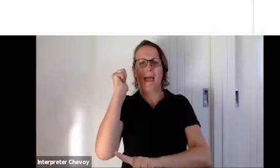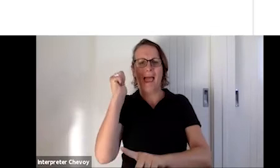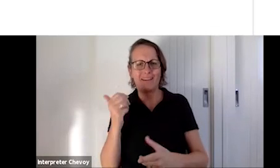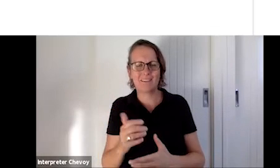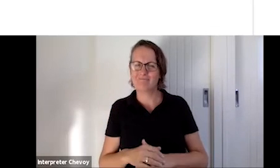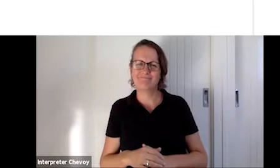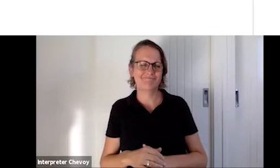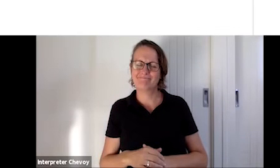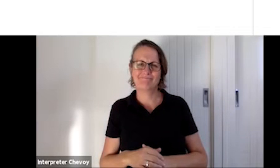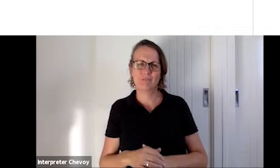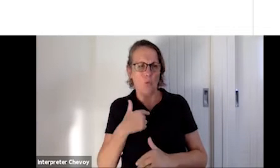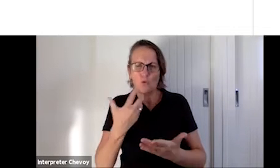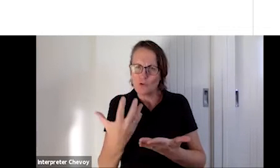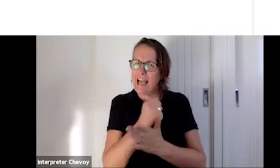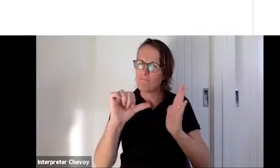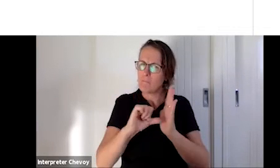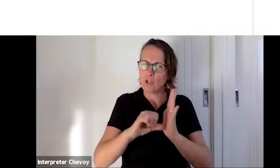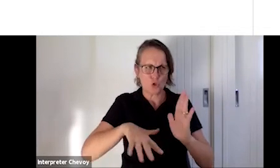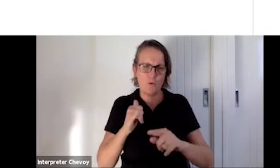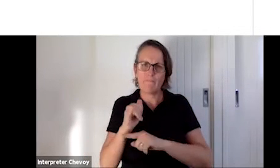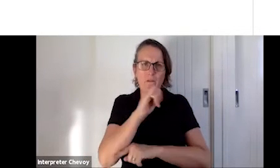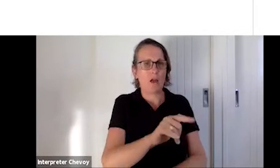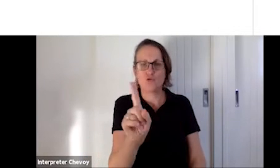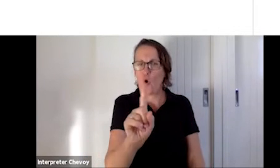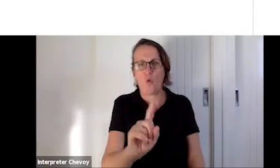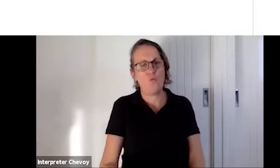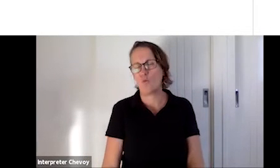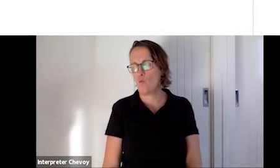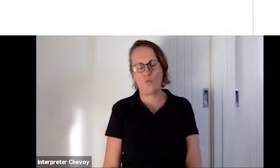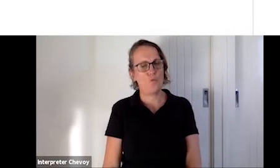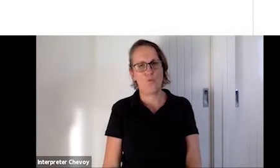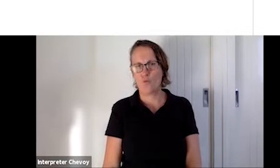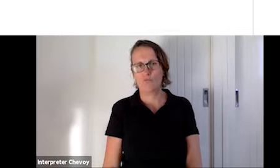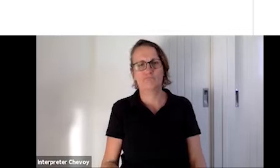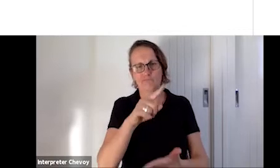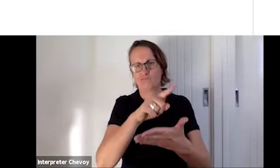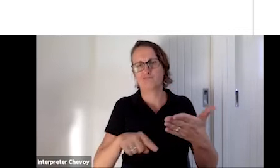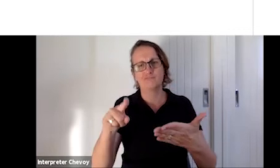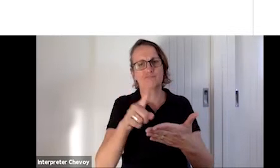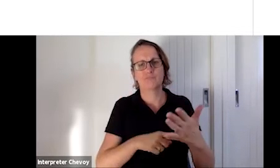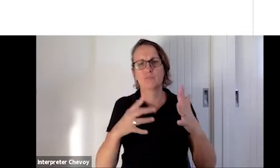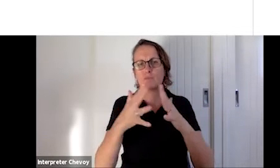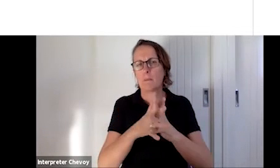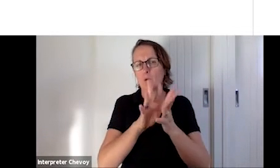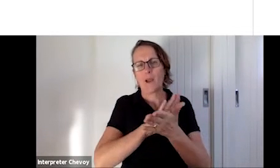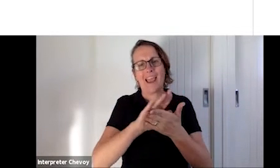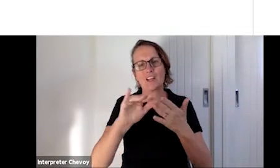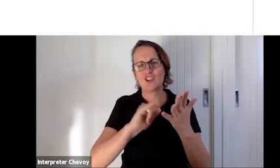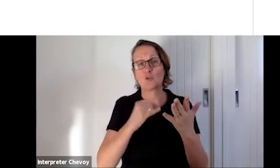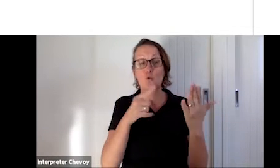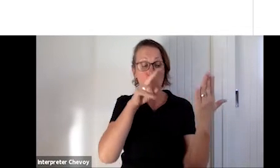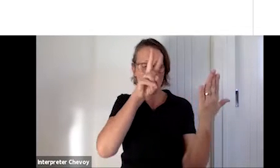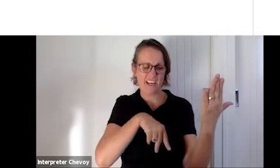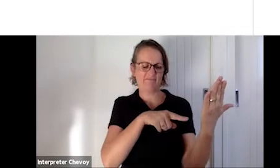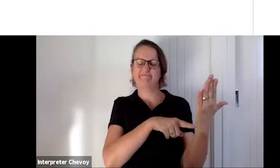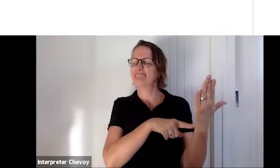to save all this money", no, that will be seen as an unviable project and it will be scored down.